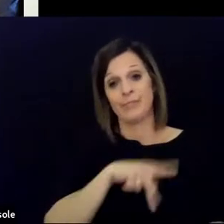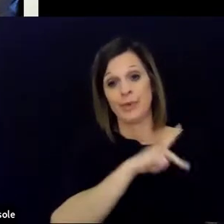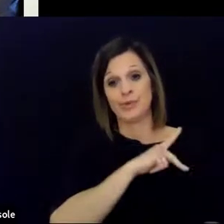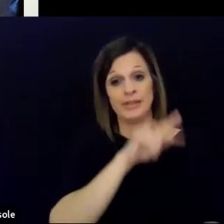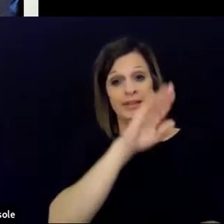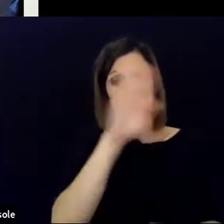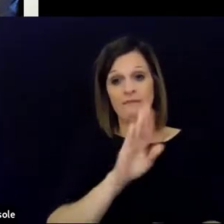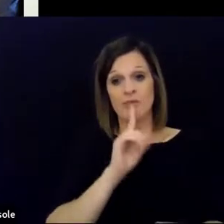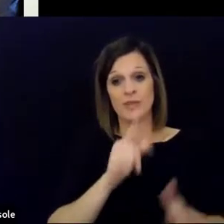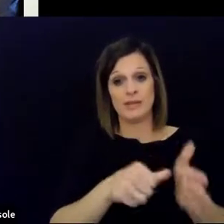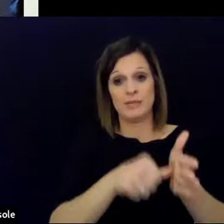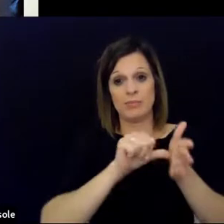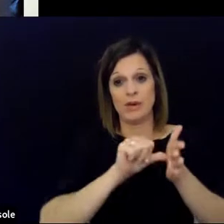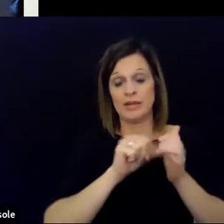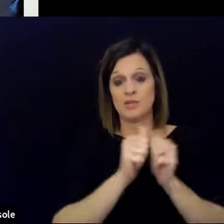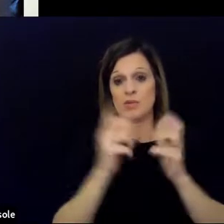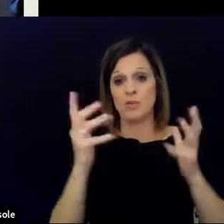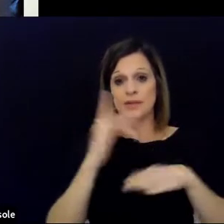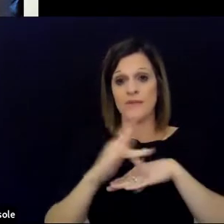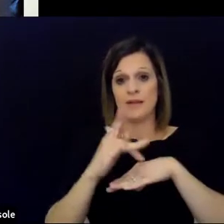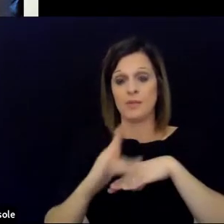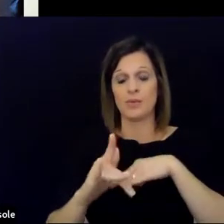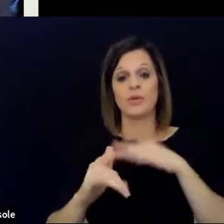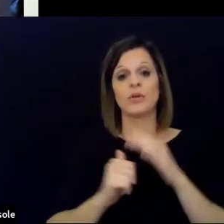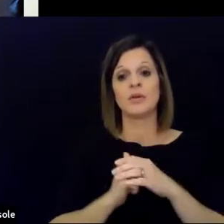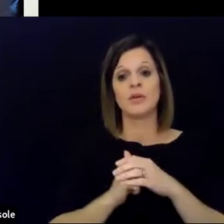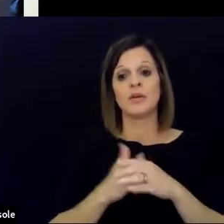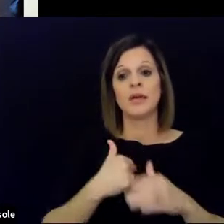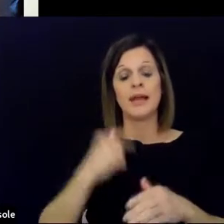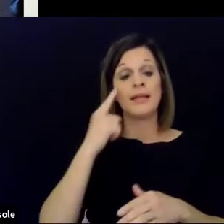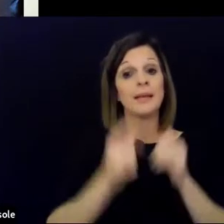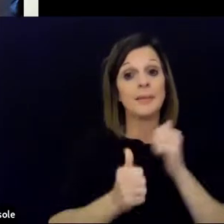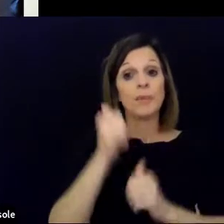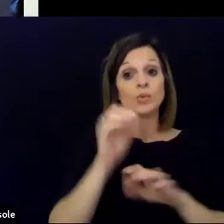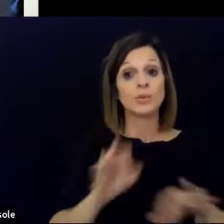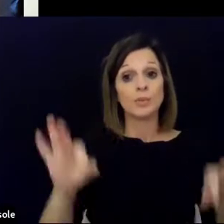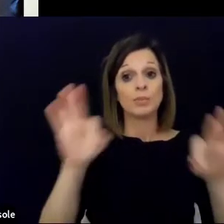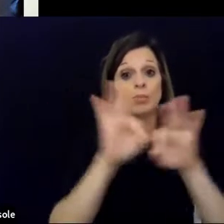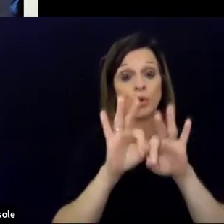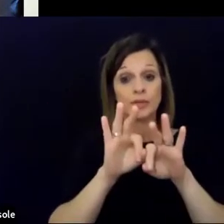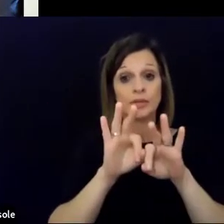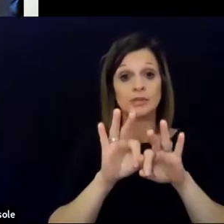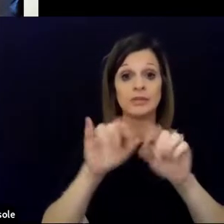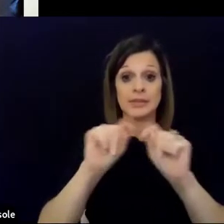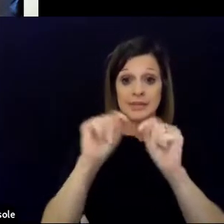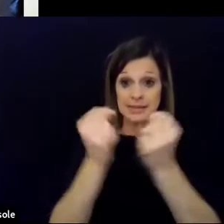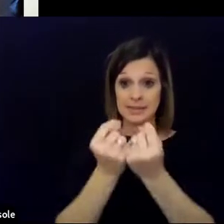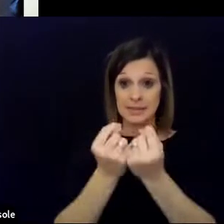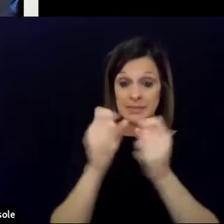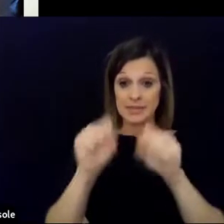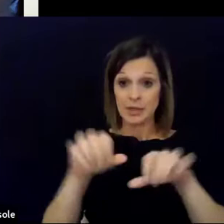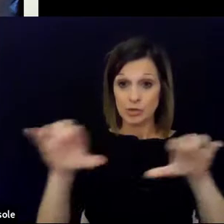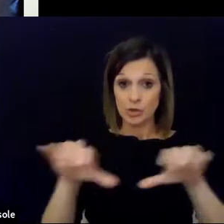I think the most important thing that the teams can do is to figure out why it's working for the kid,